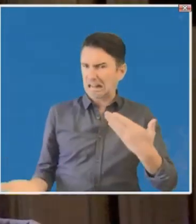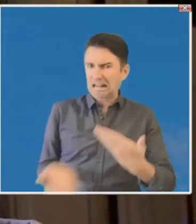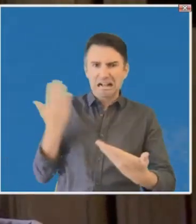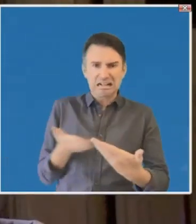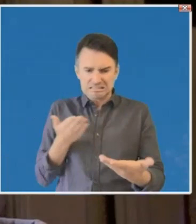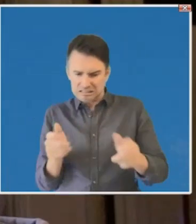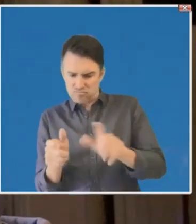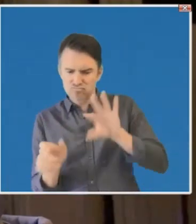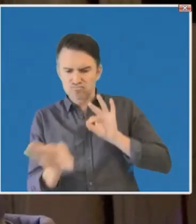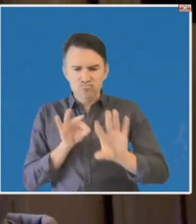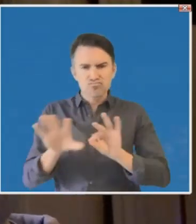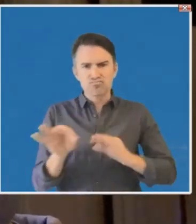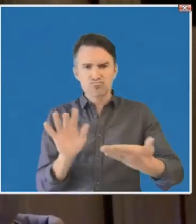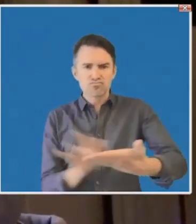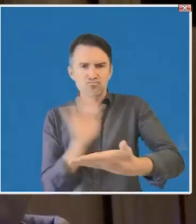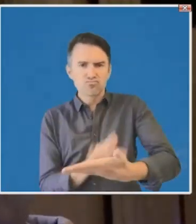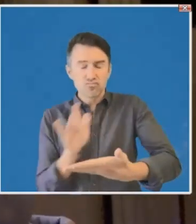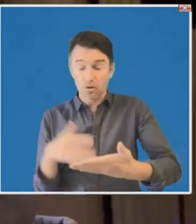easily access the material and also much impressed.